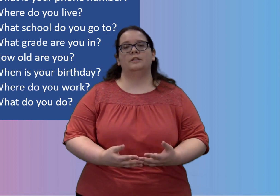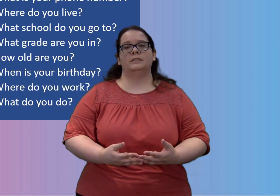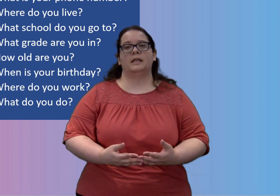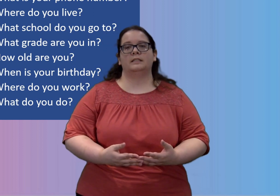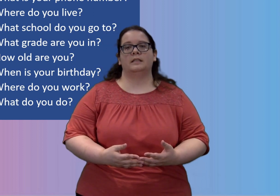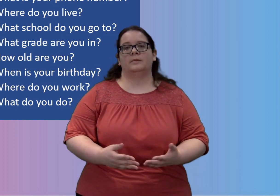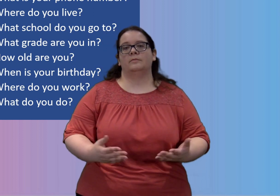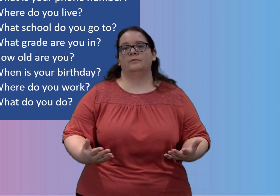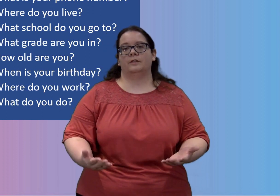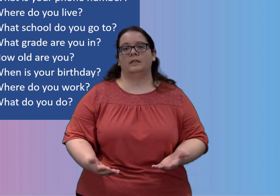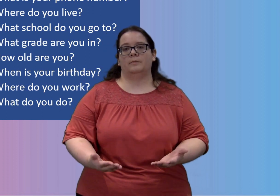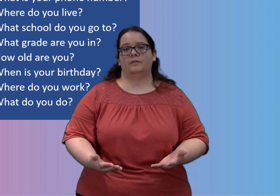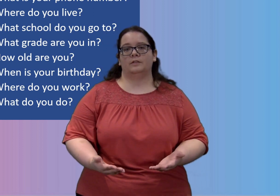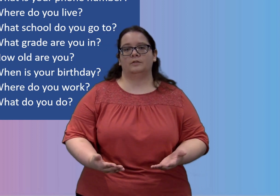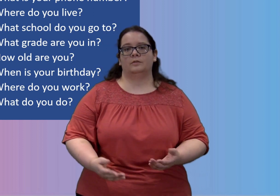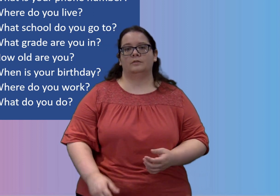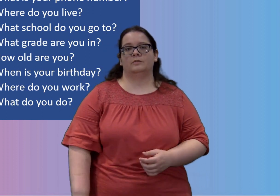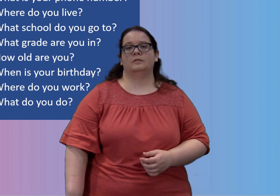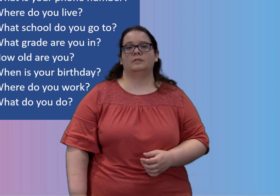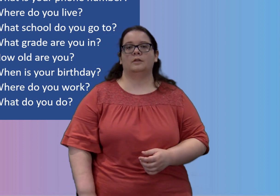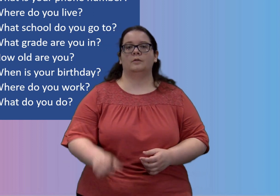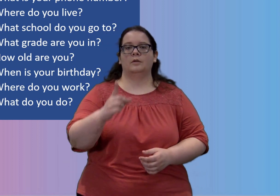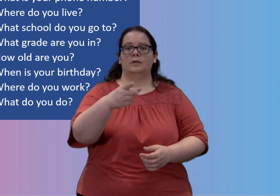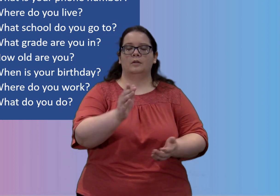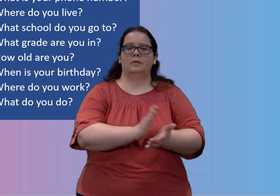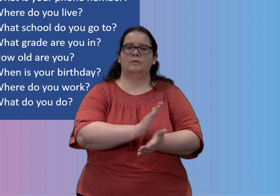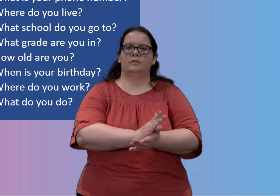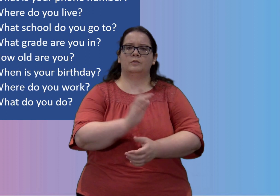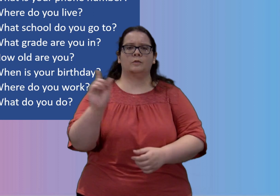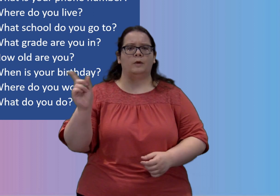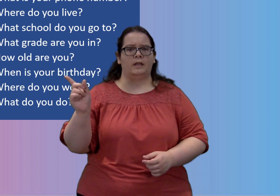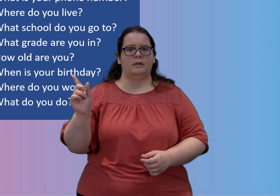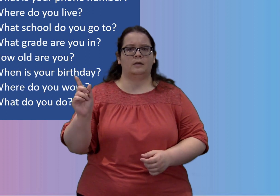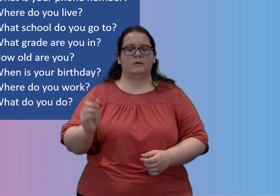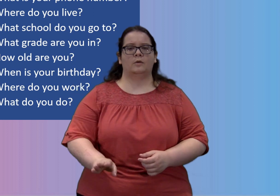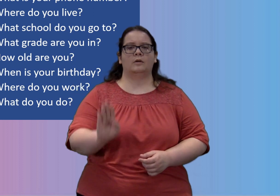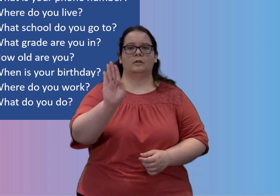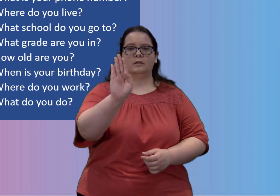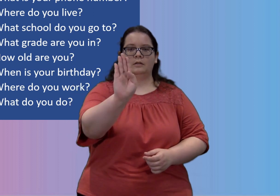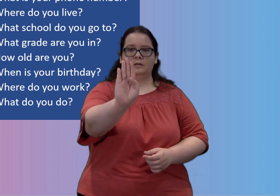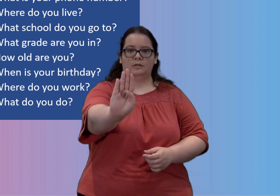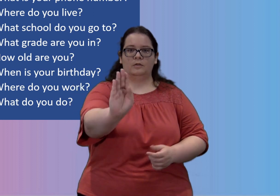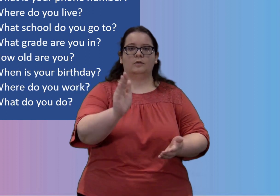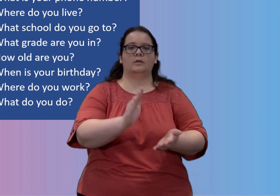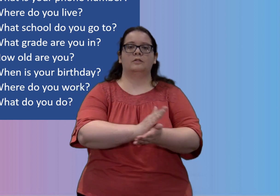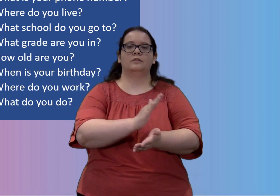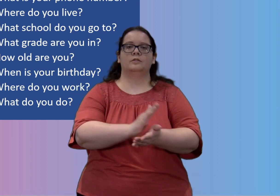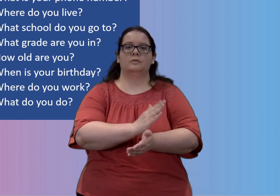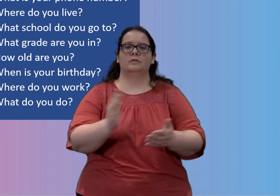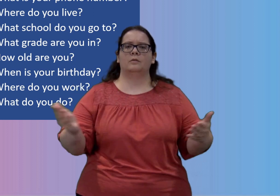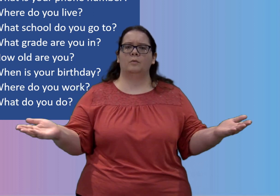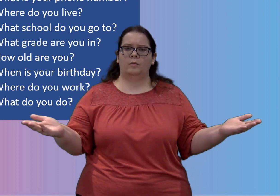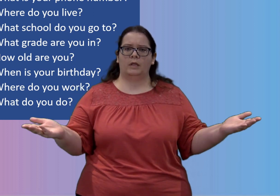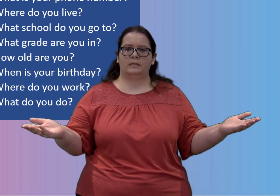just asking them for the name of their school, so use you school where? or your school what?